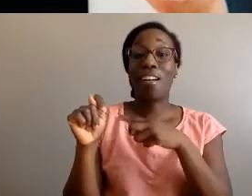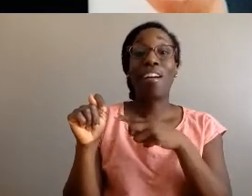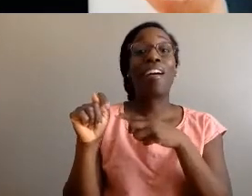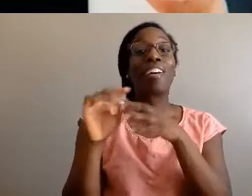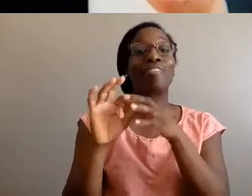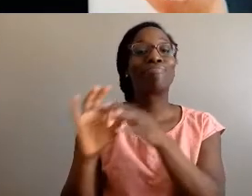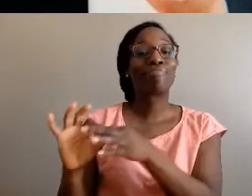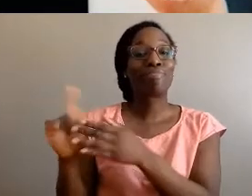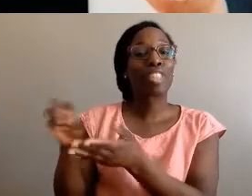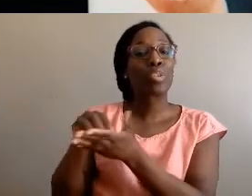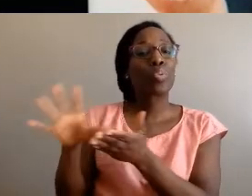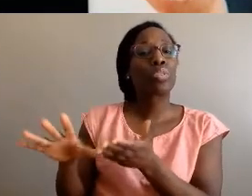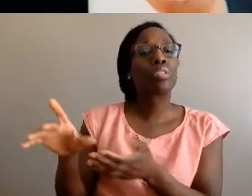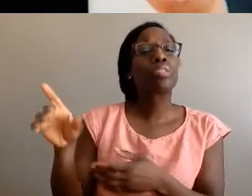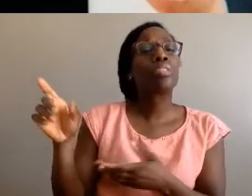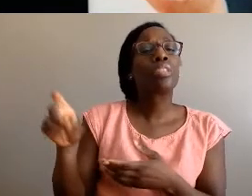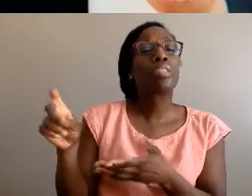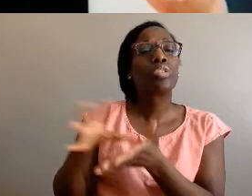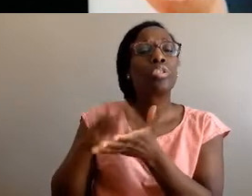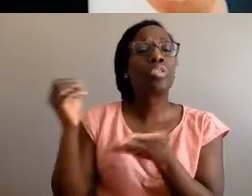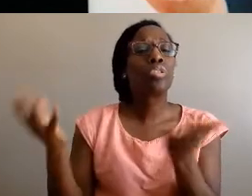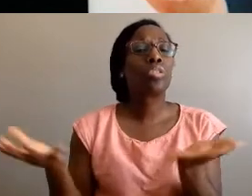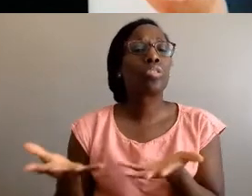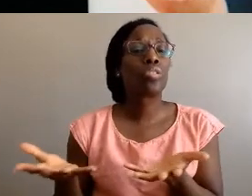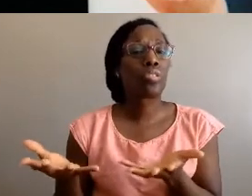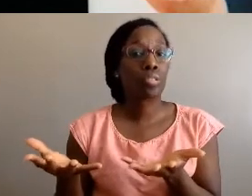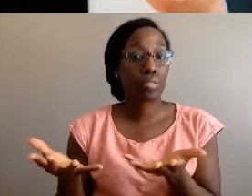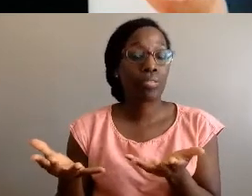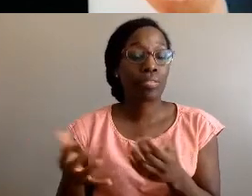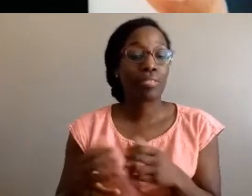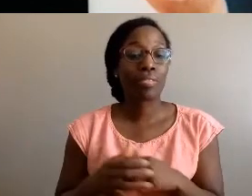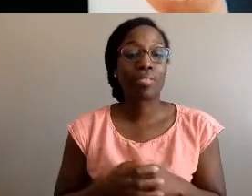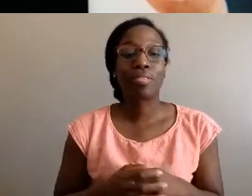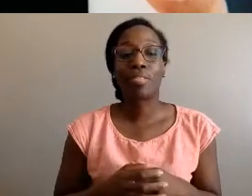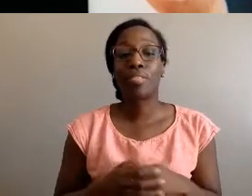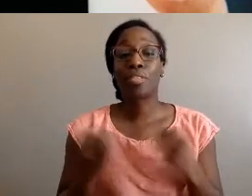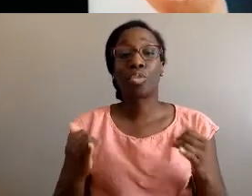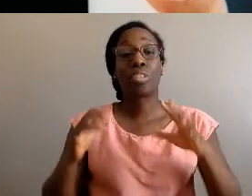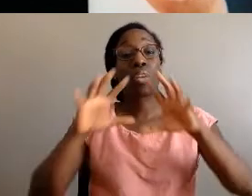In today's world, we make meaning using multiple modes, often in combination,